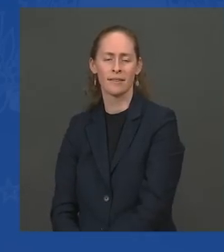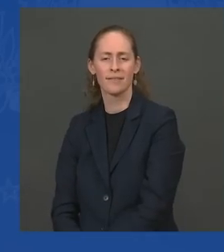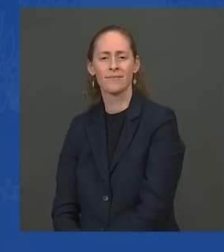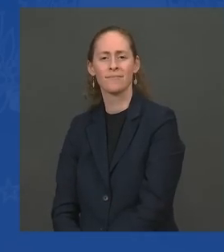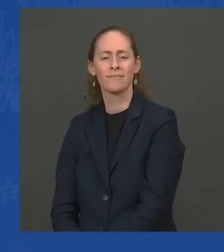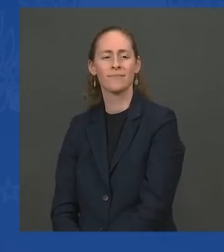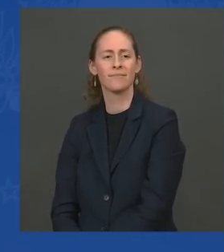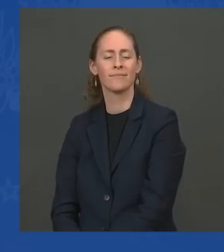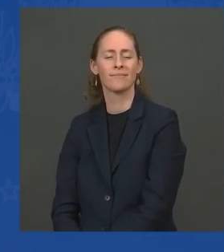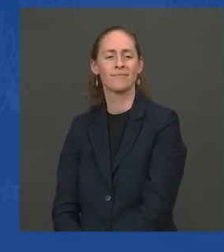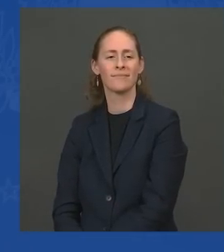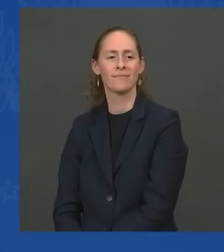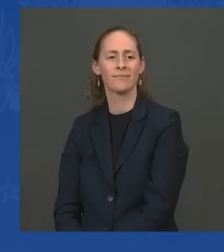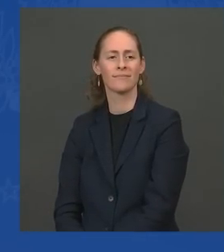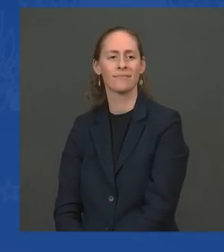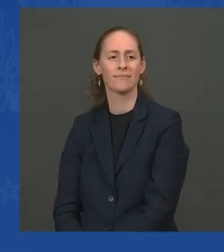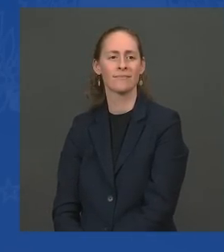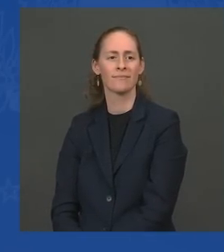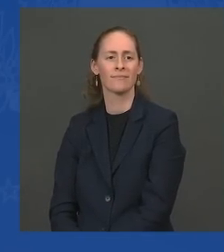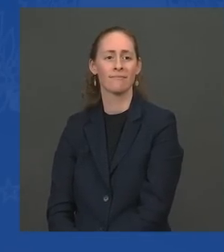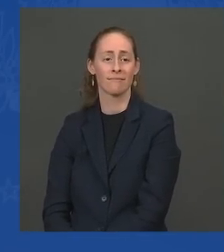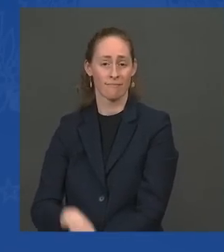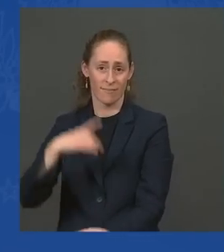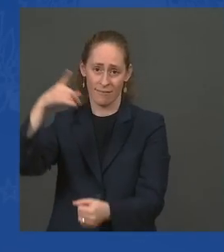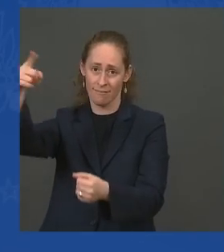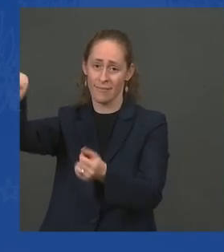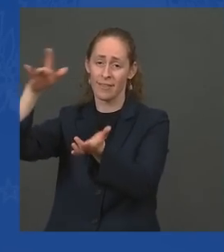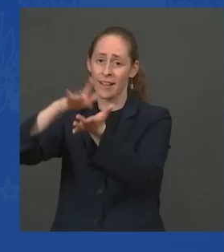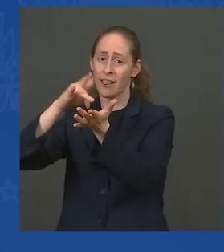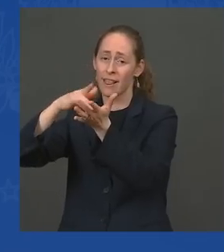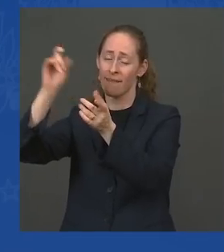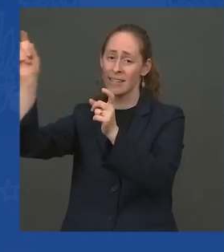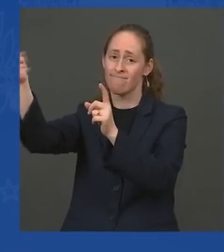they're going to have to pay their fair share -- not an exorbitant number, just a fair share.